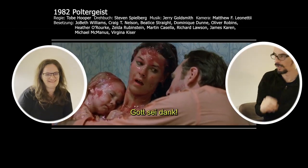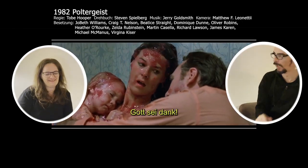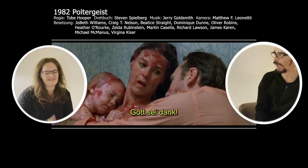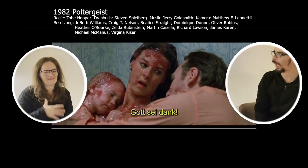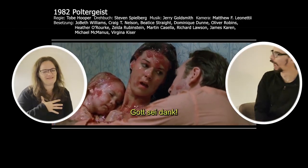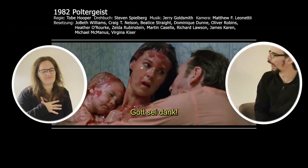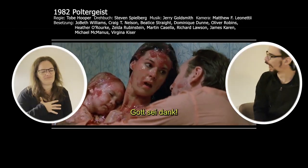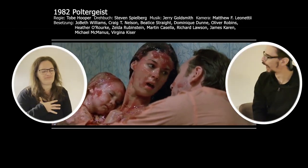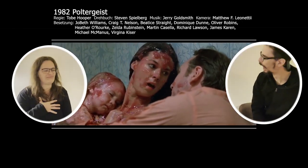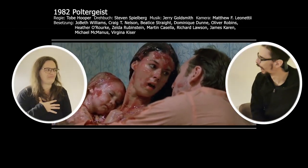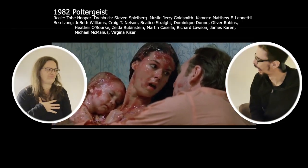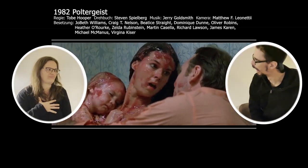Who is that?